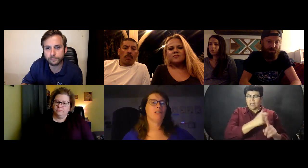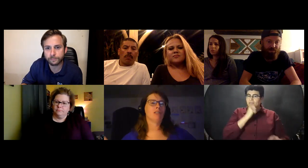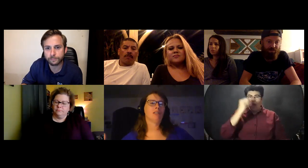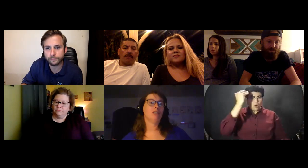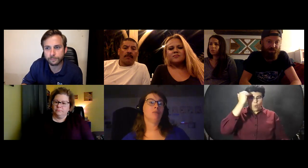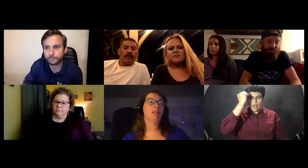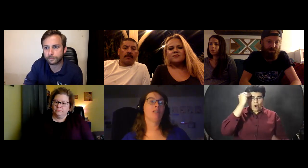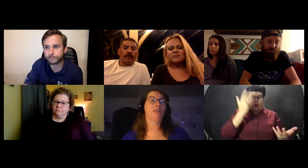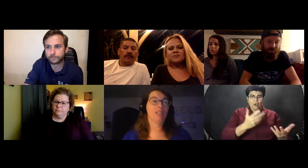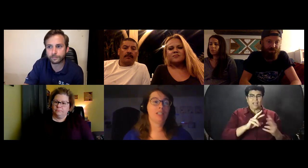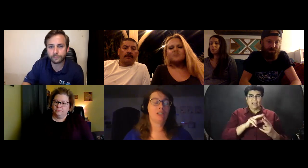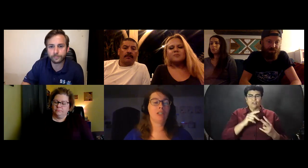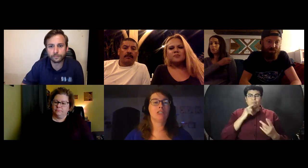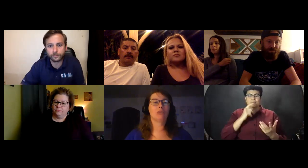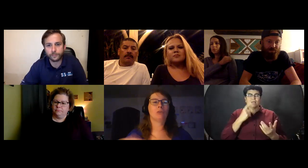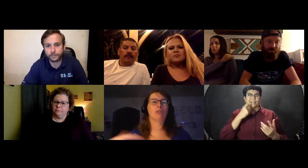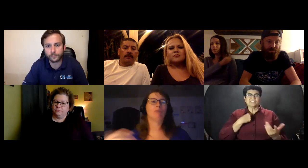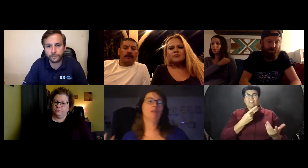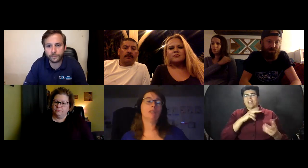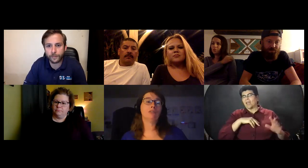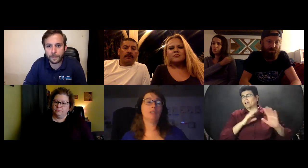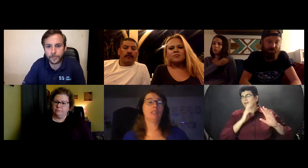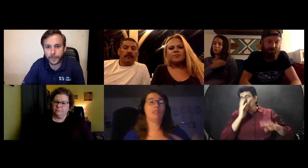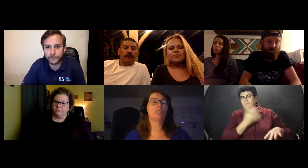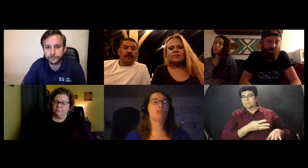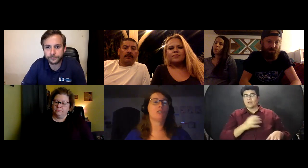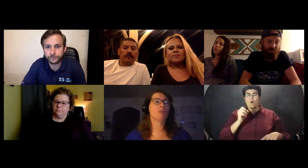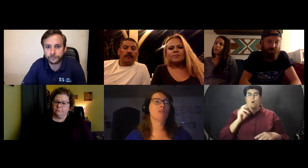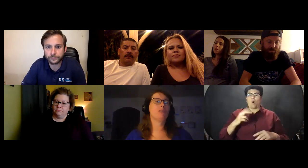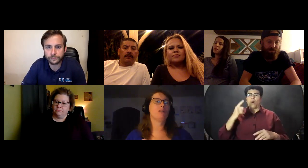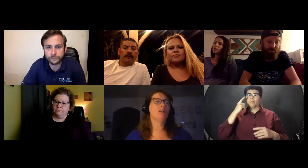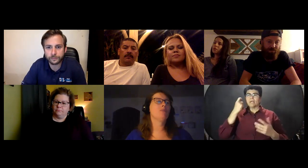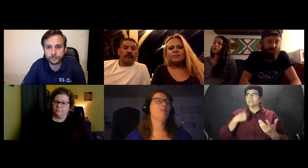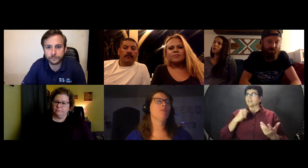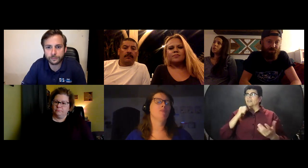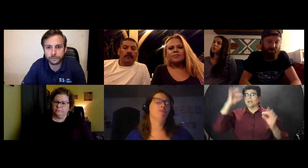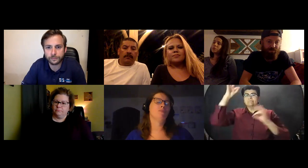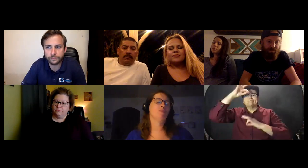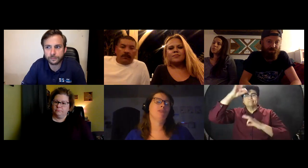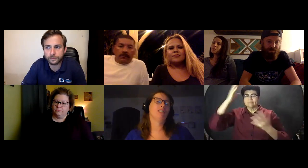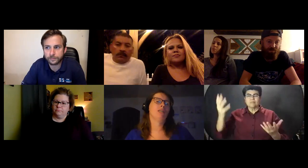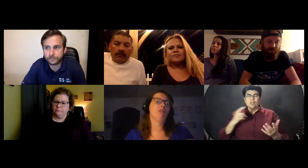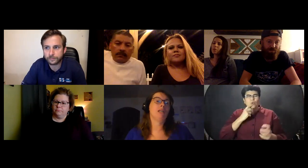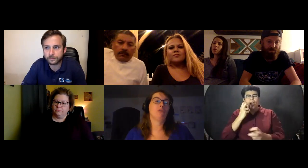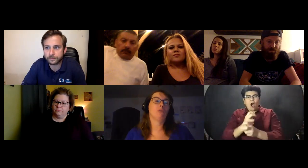either by learned ignorance or by willful ignorance so it's really really hard when